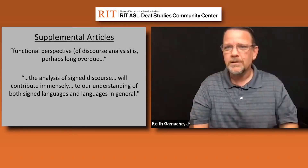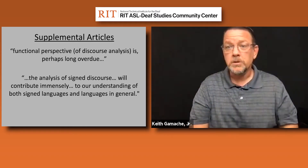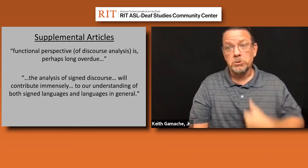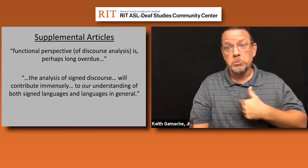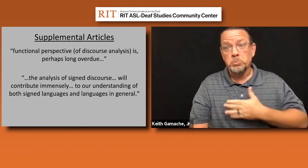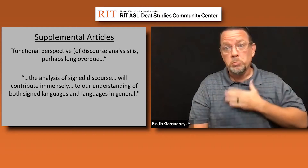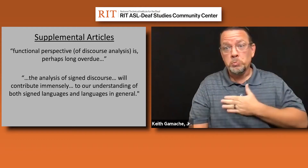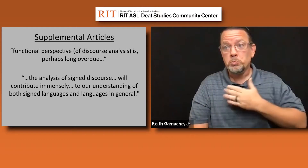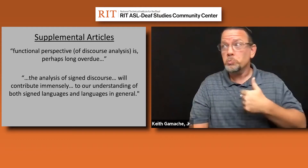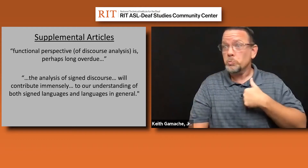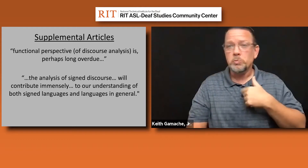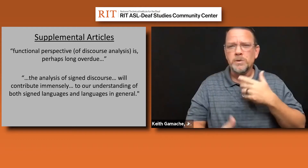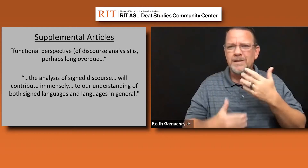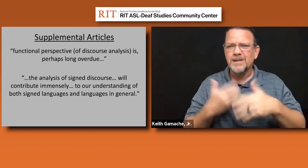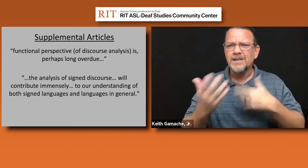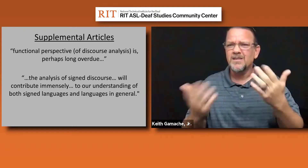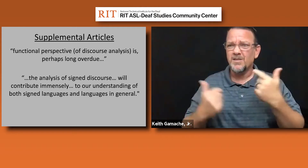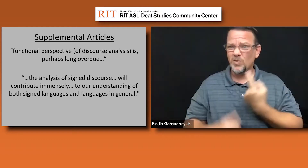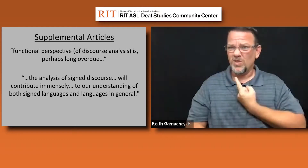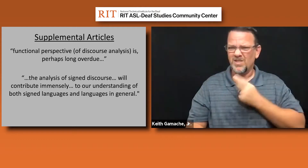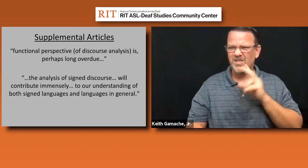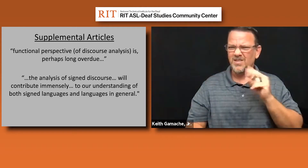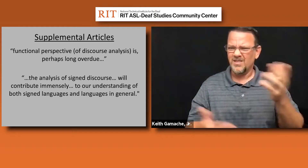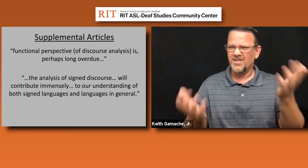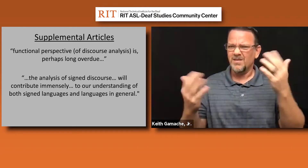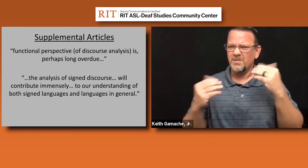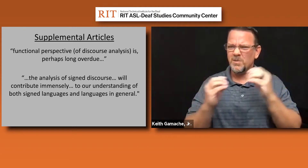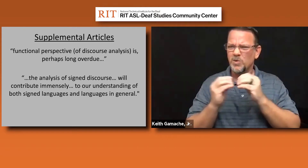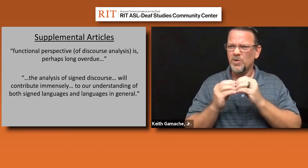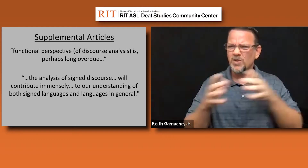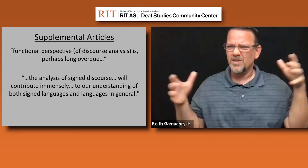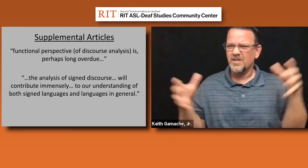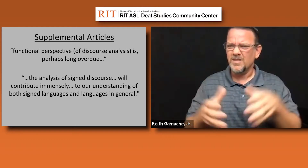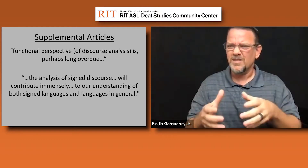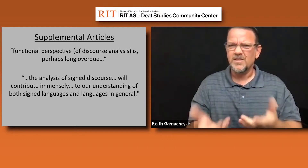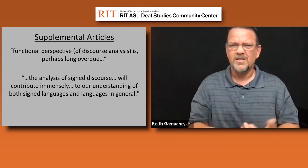and competent individuals, as well, not people who will do it in isolation